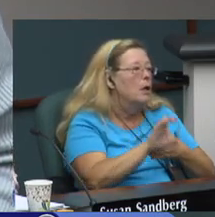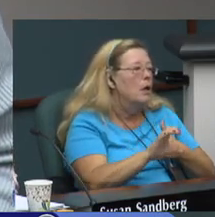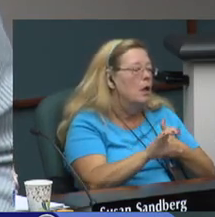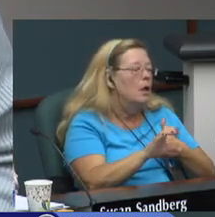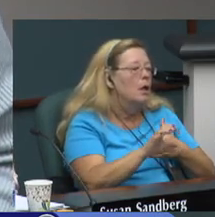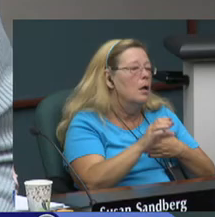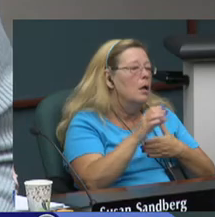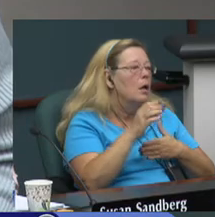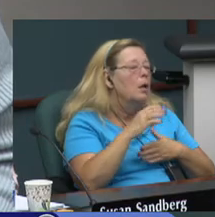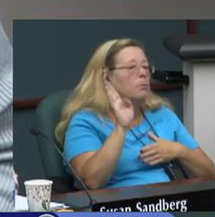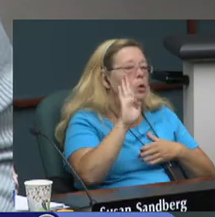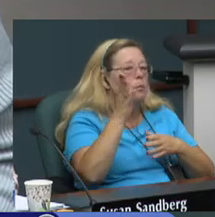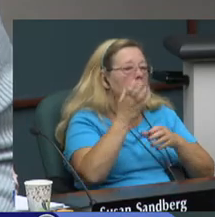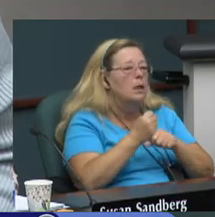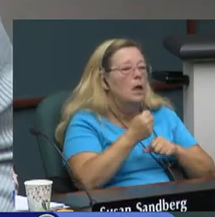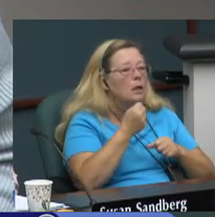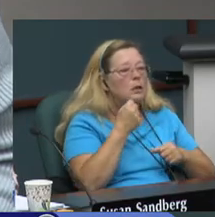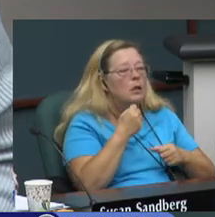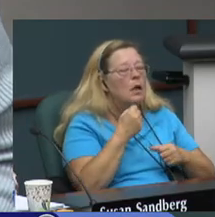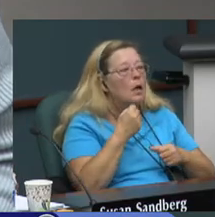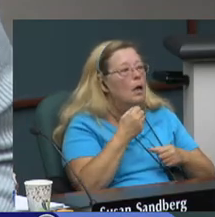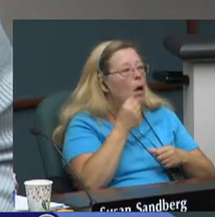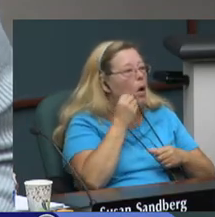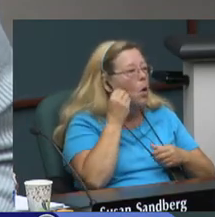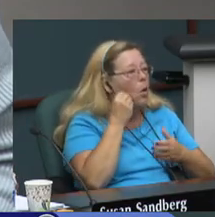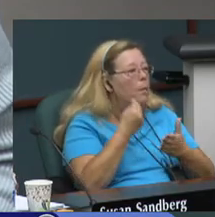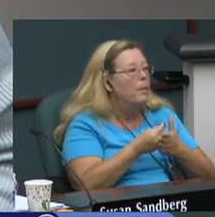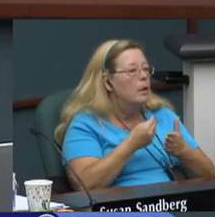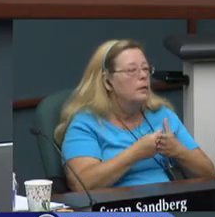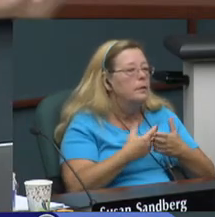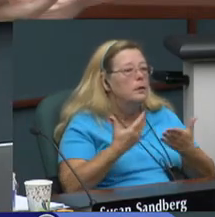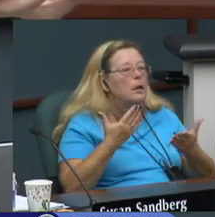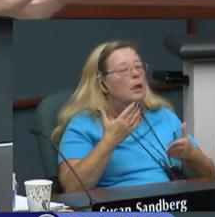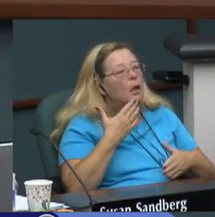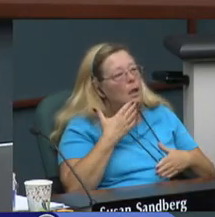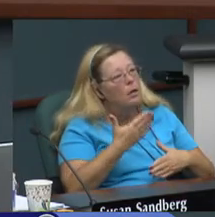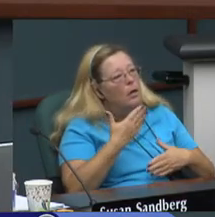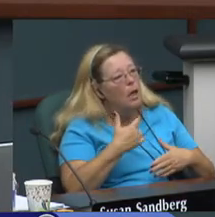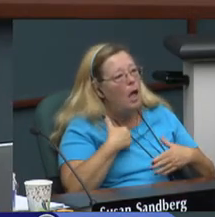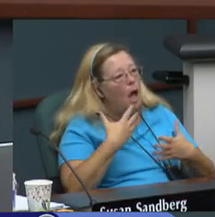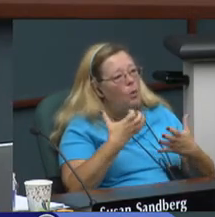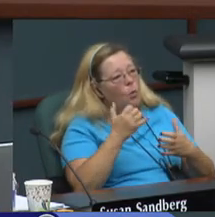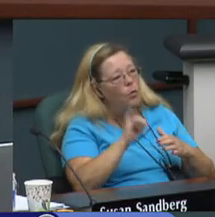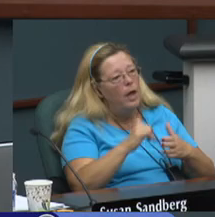dollars okay well I thank you I'd like to get that list sometime